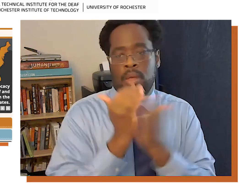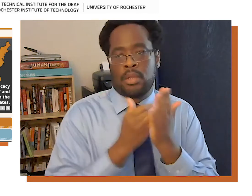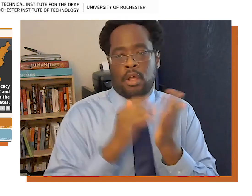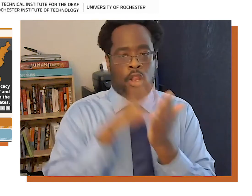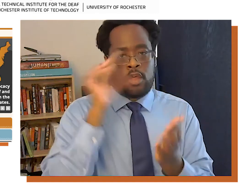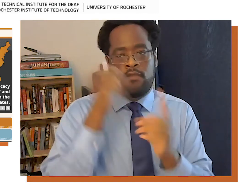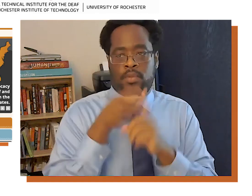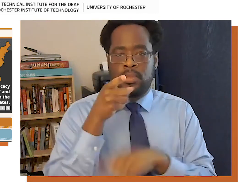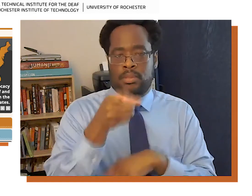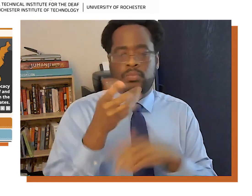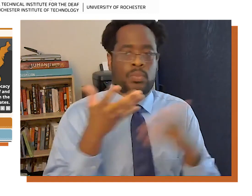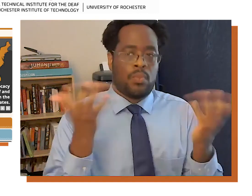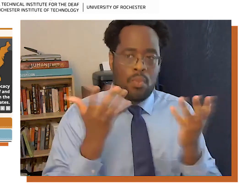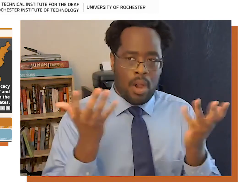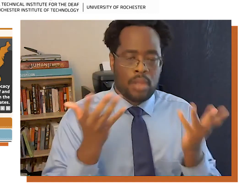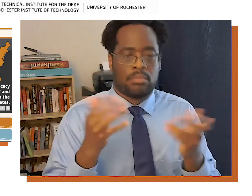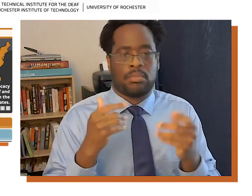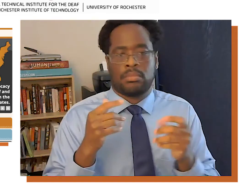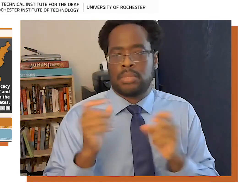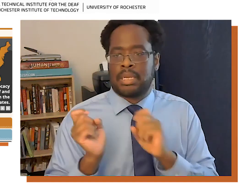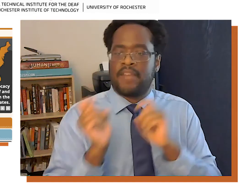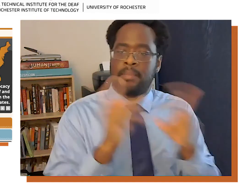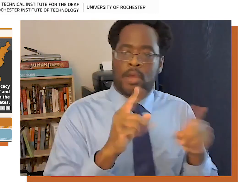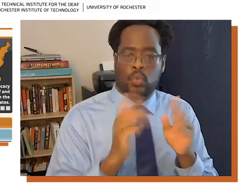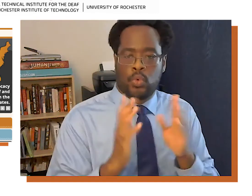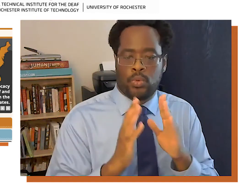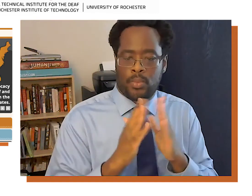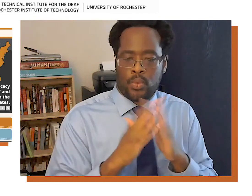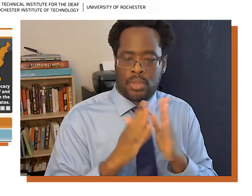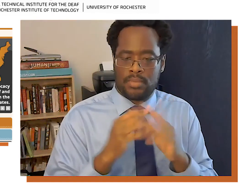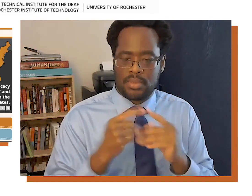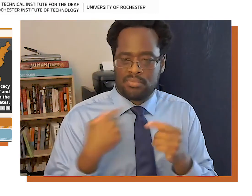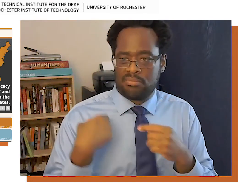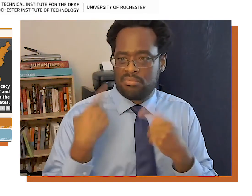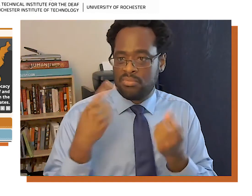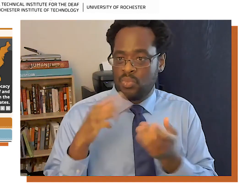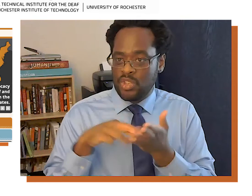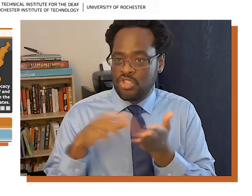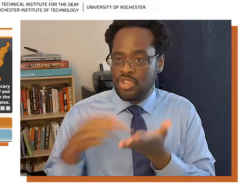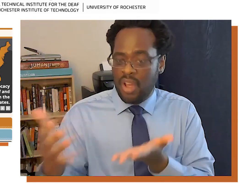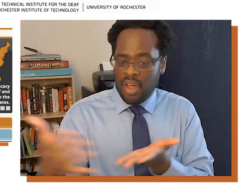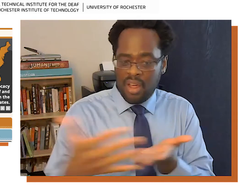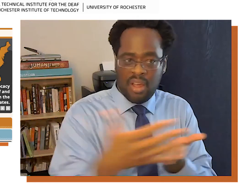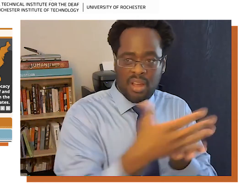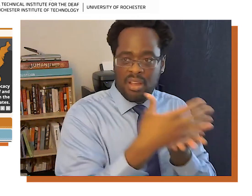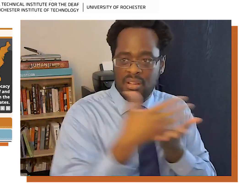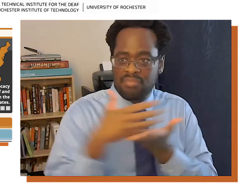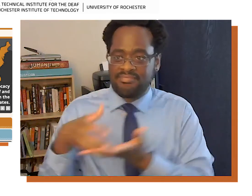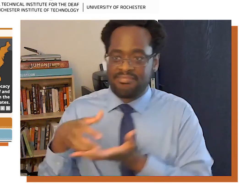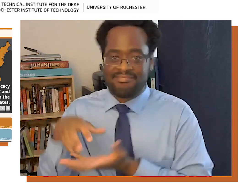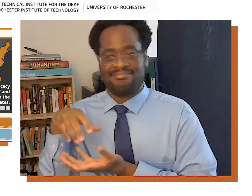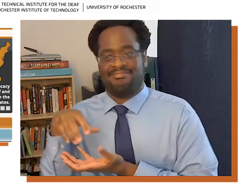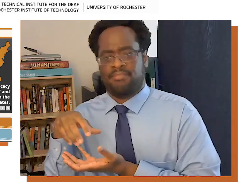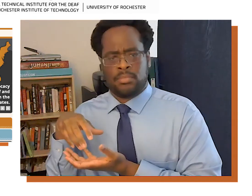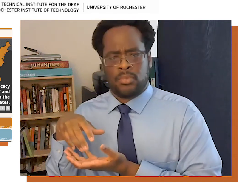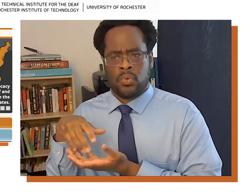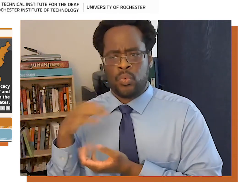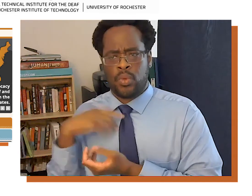Another important lesson learned from them was to give back to the community. We have collected all of this research on Black ASL,